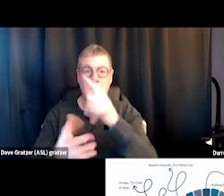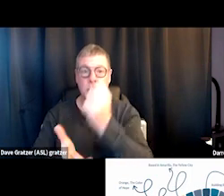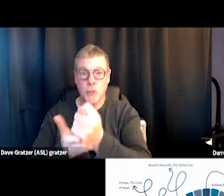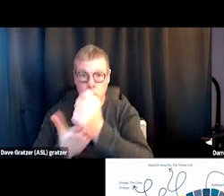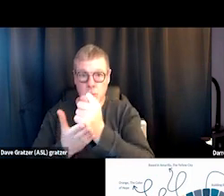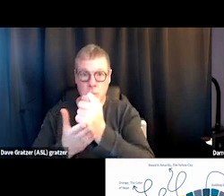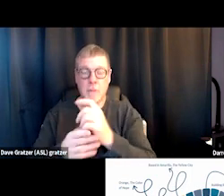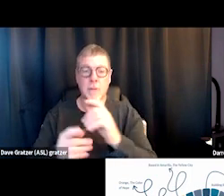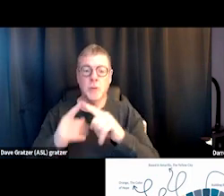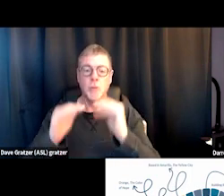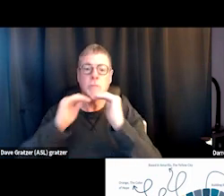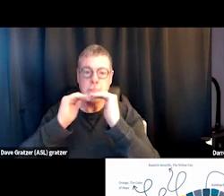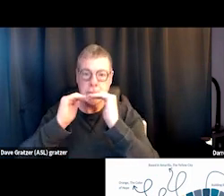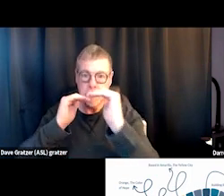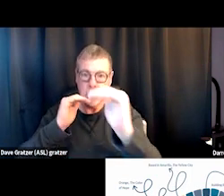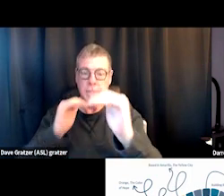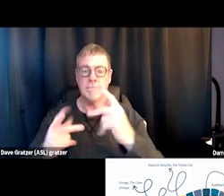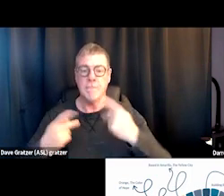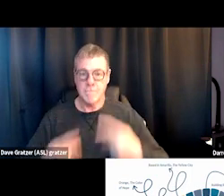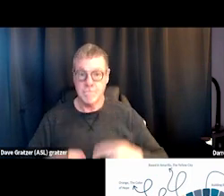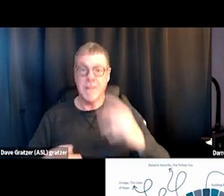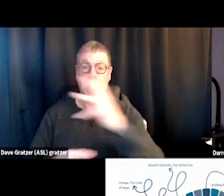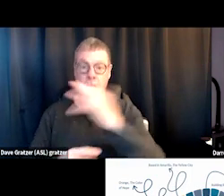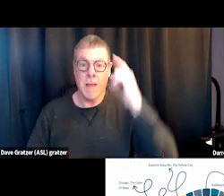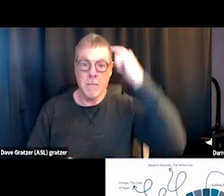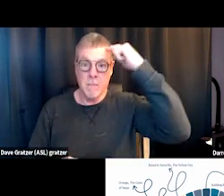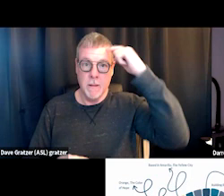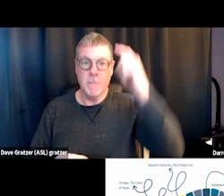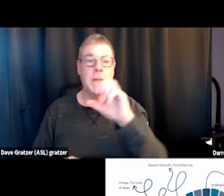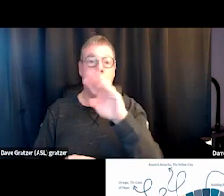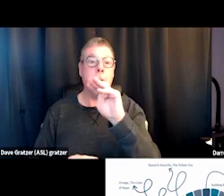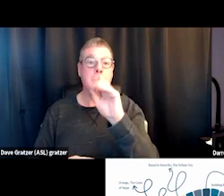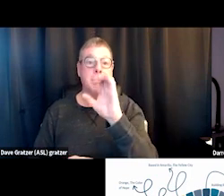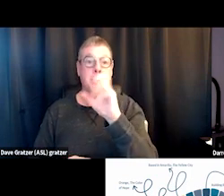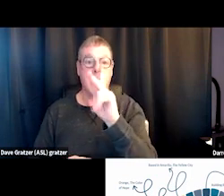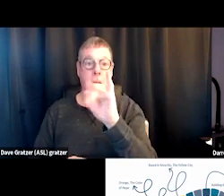to be stabilized physically and mentally. So Mockingbird Hill is the first stop for them,